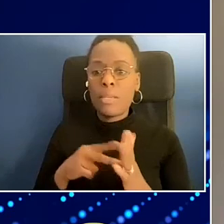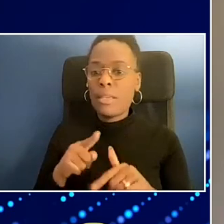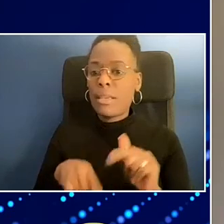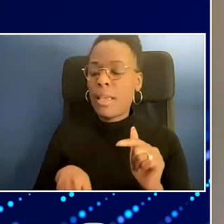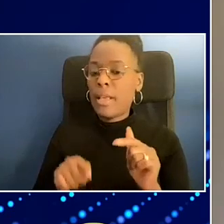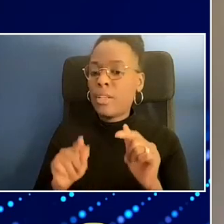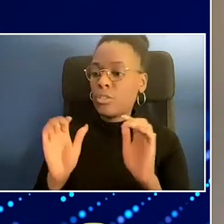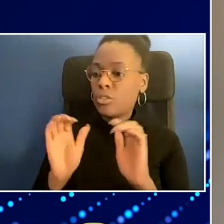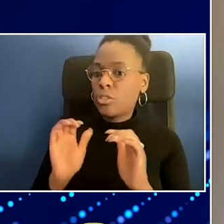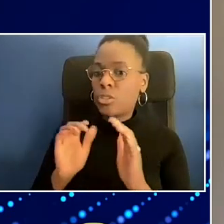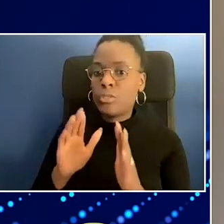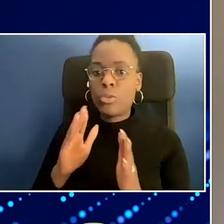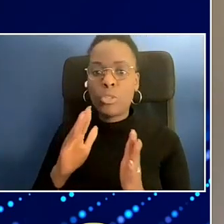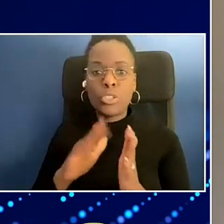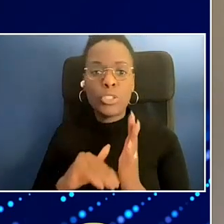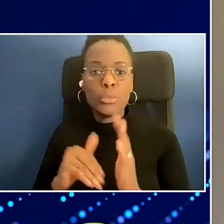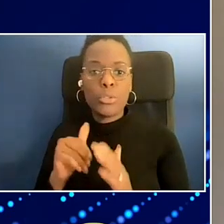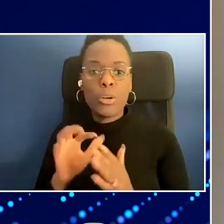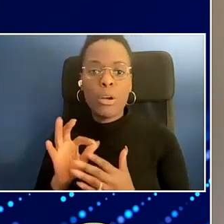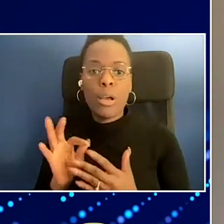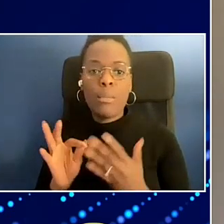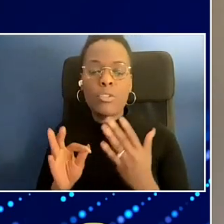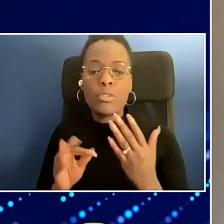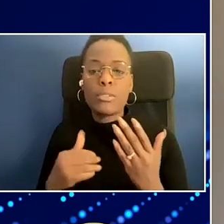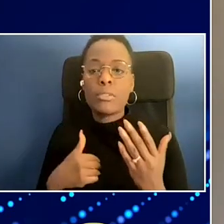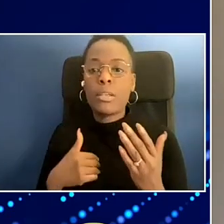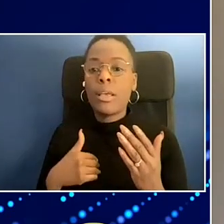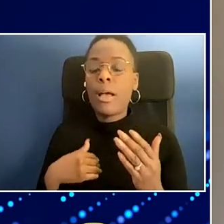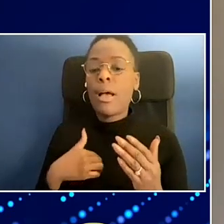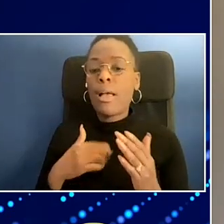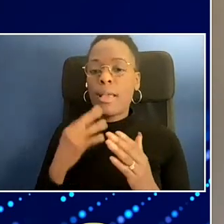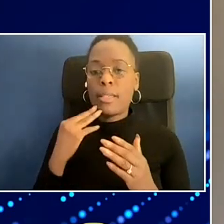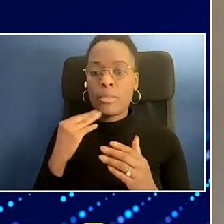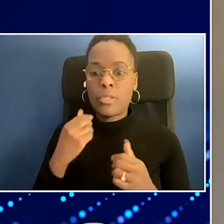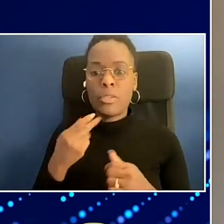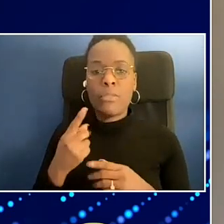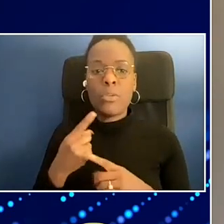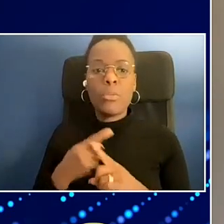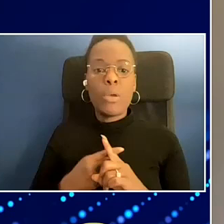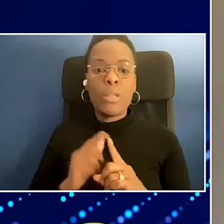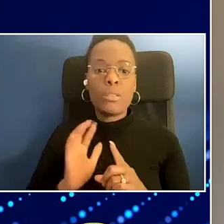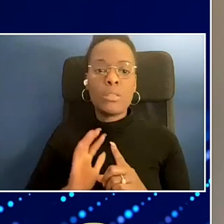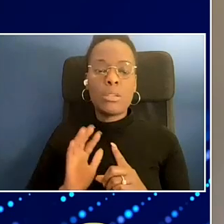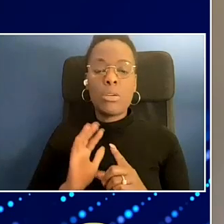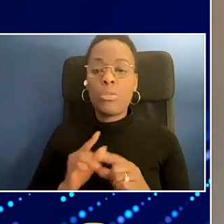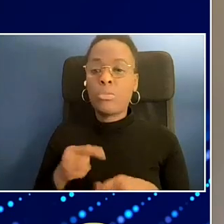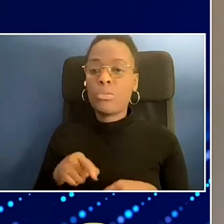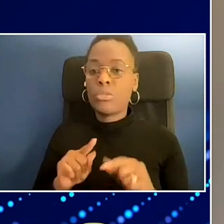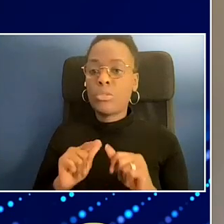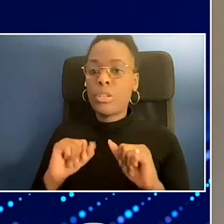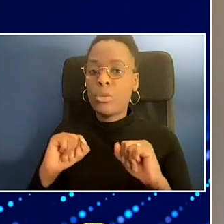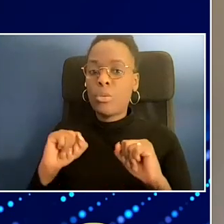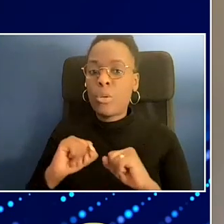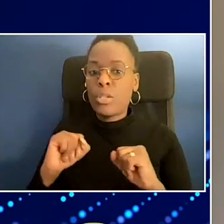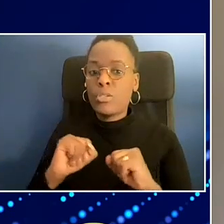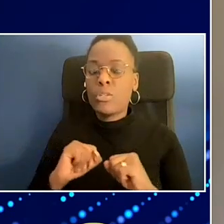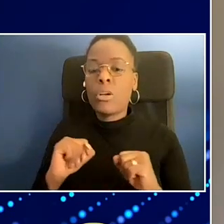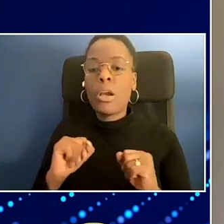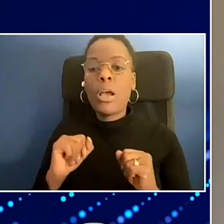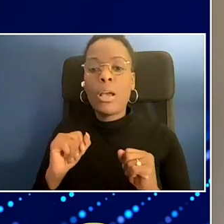certain deadline. I experienced this firsthand a couple of months ago. Over winter break, I received an email that my political science course was using inclusive access.